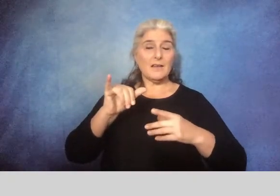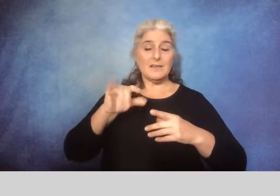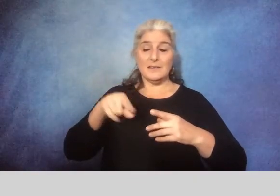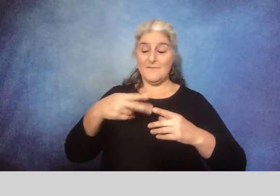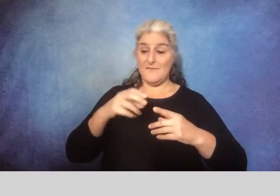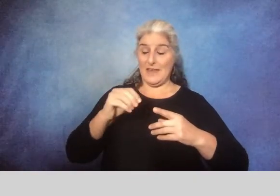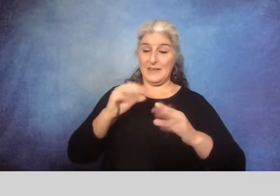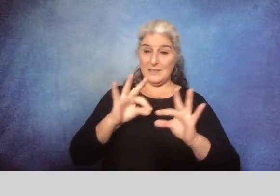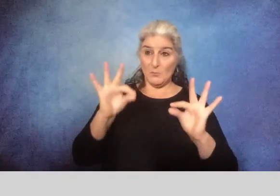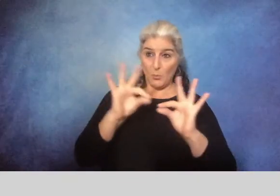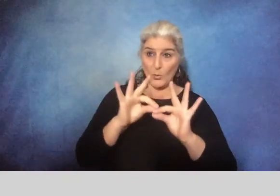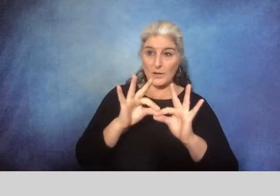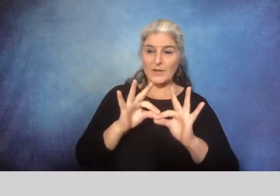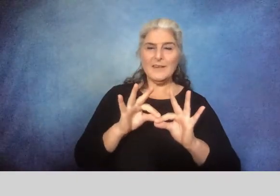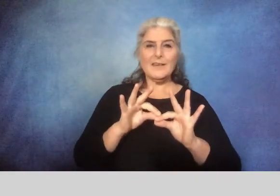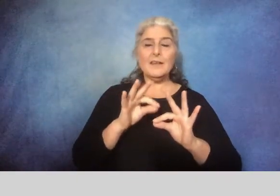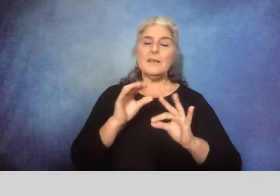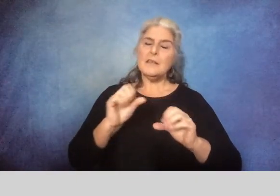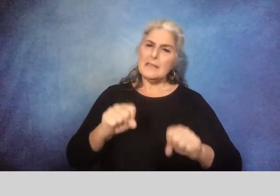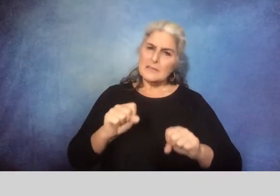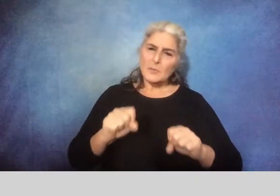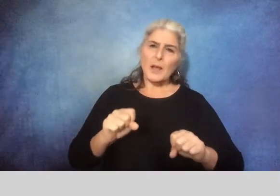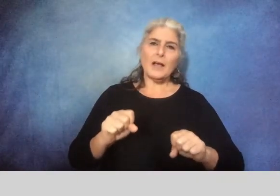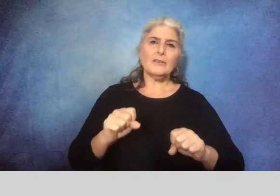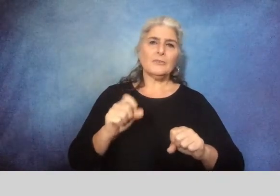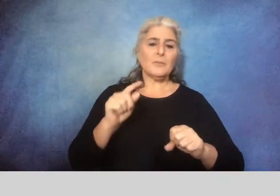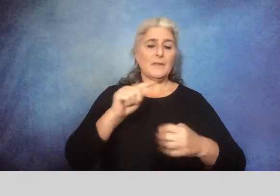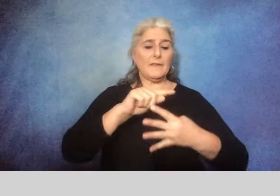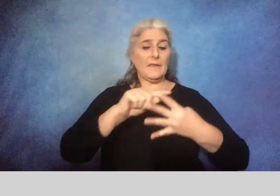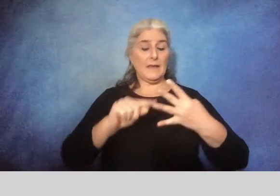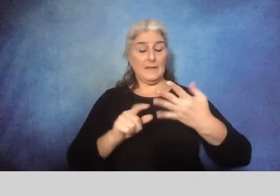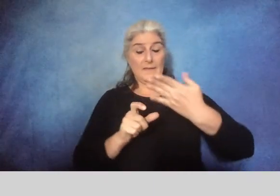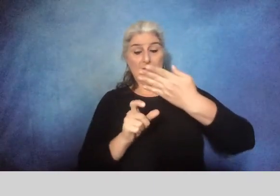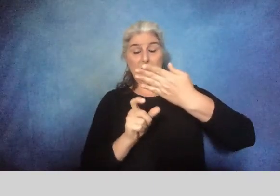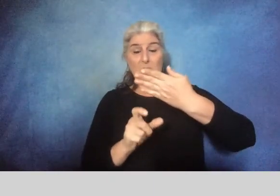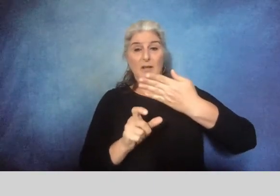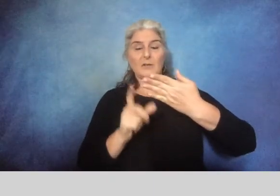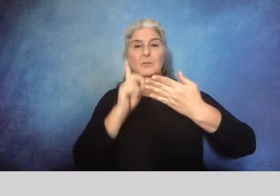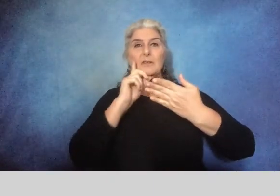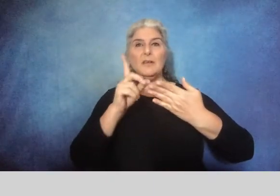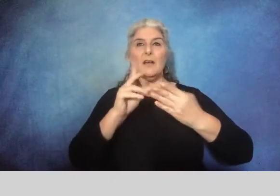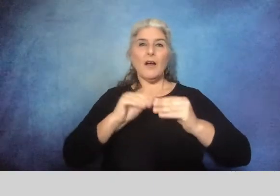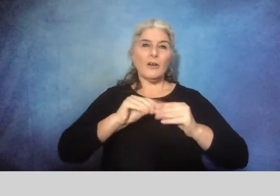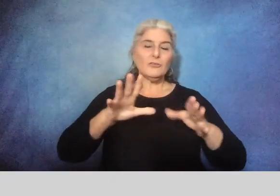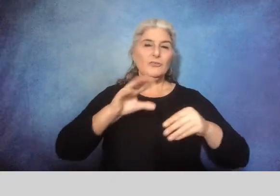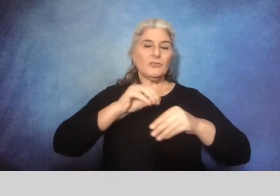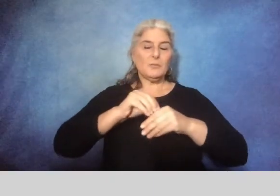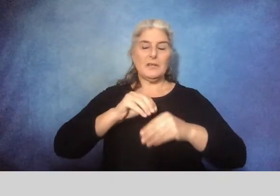it's, it is possible that these plugins are distributed in Python file package index.